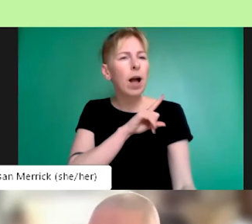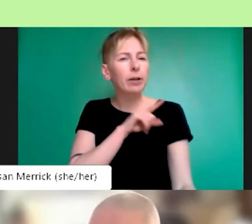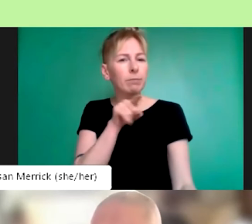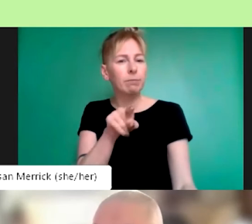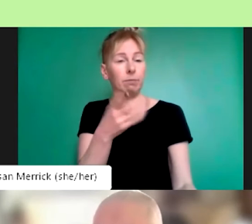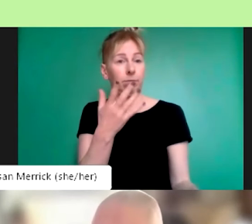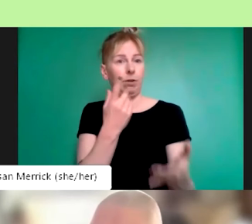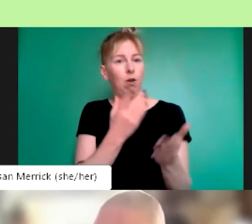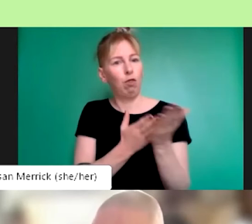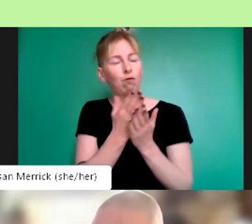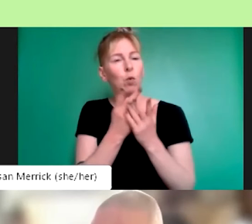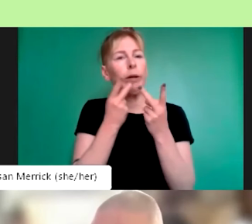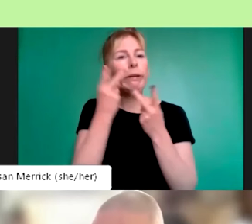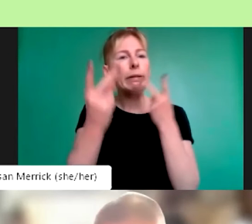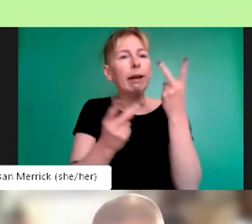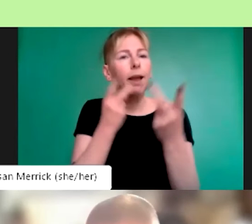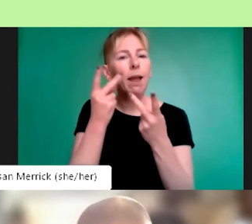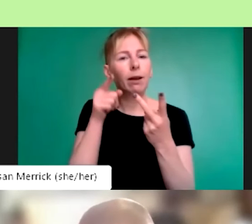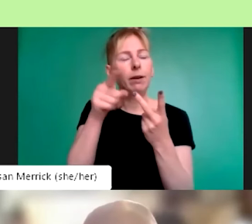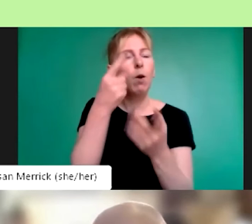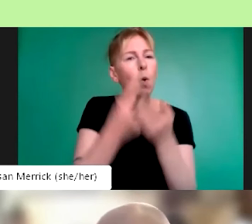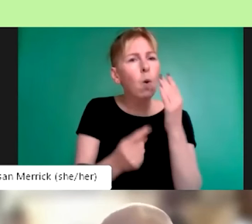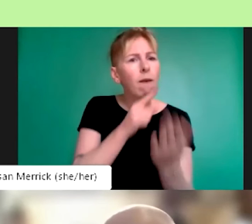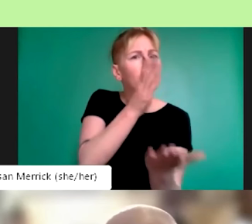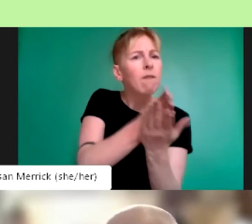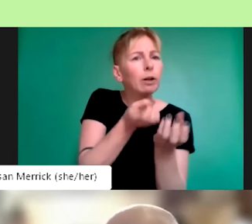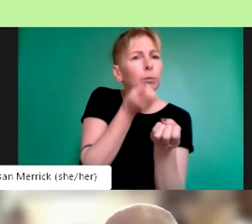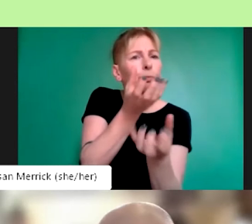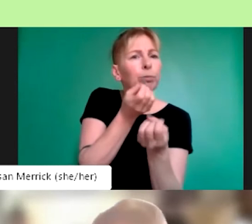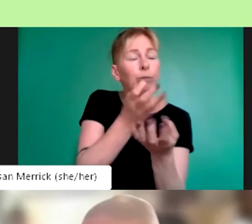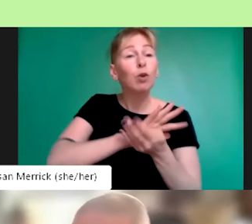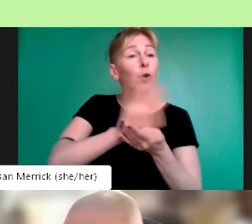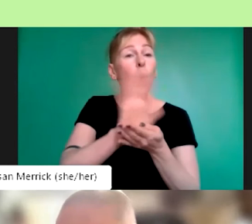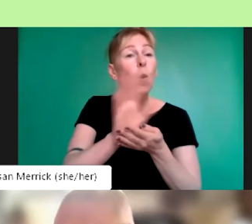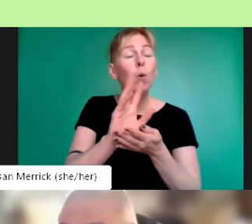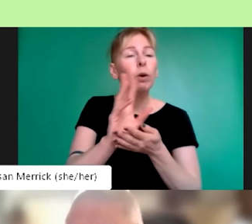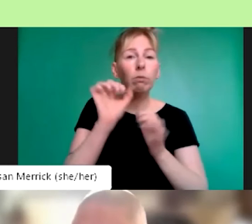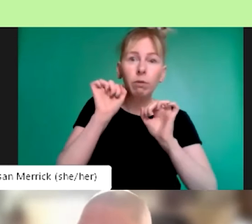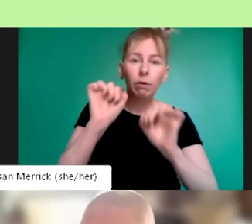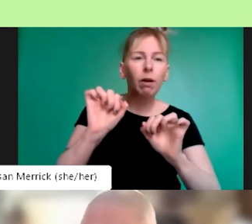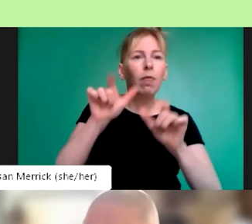but the whole being of a person in their vocality and in their voice, basically. And so